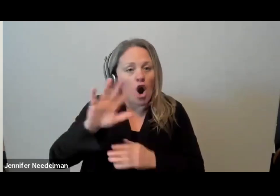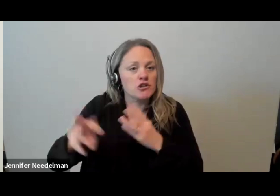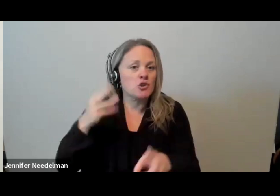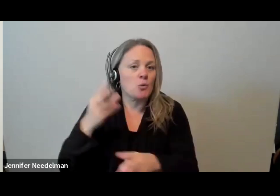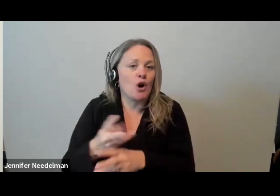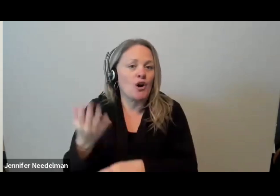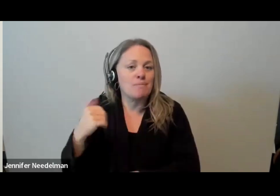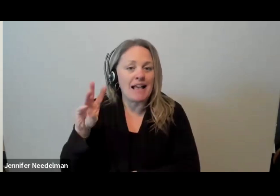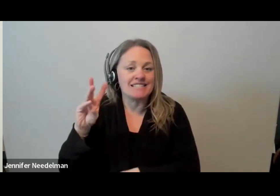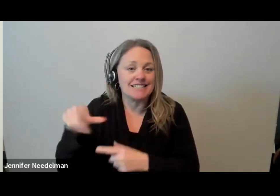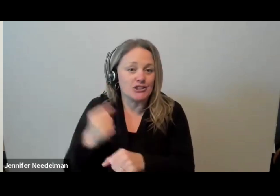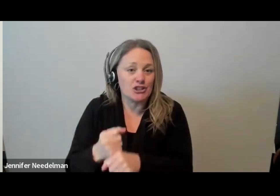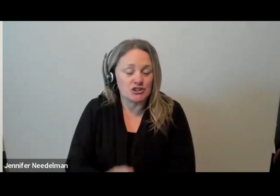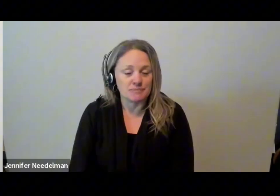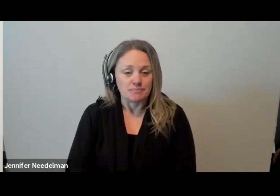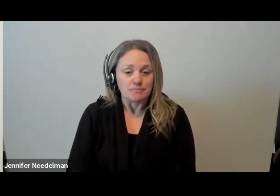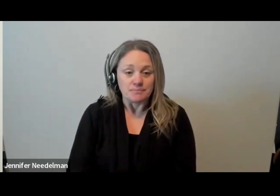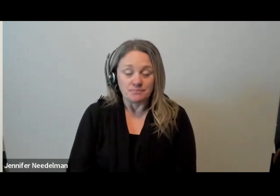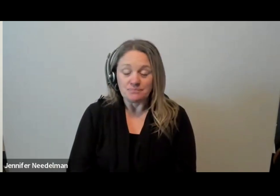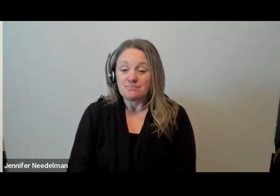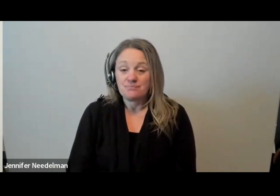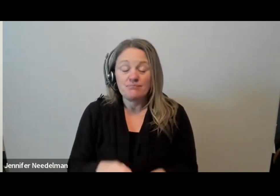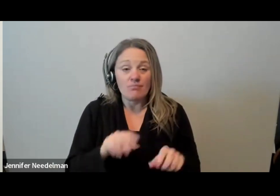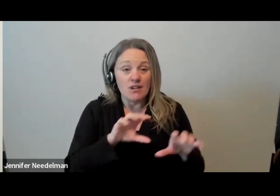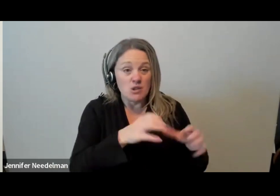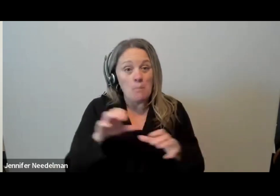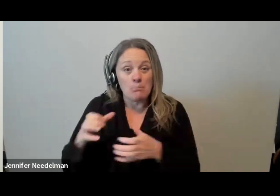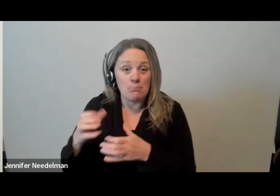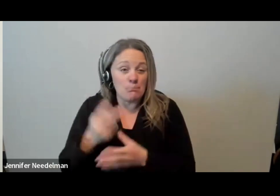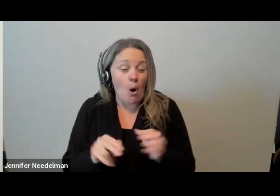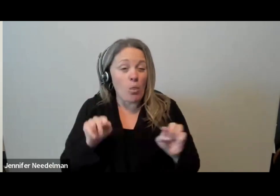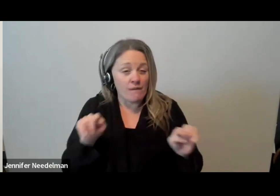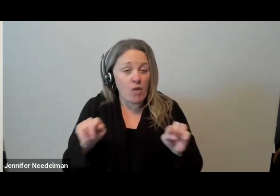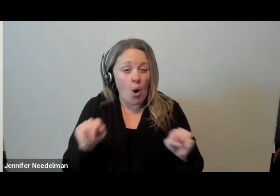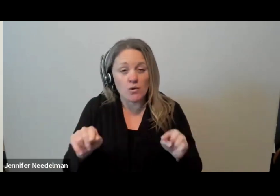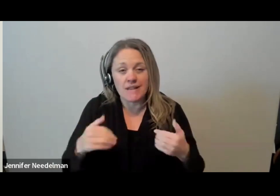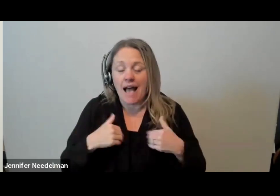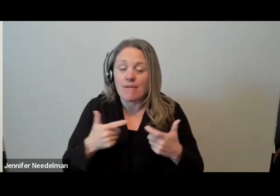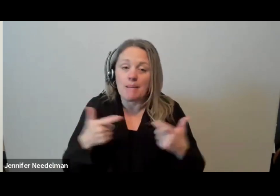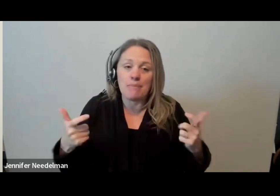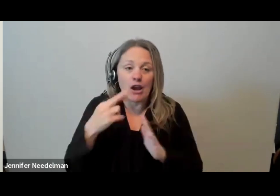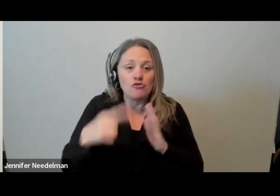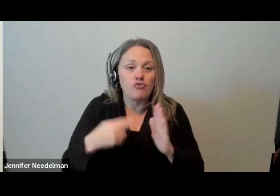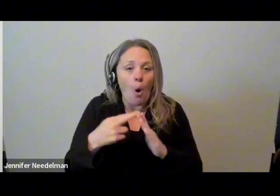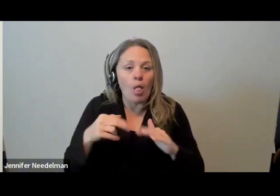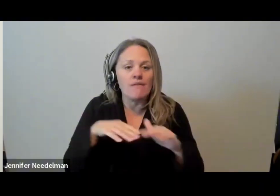And so both of those play a big role in terms of the accessibility and the world of gaming overall.